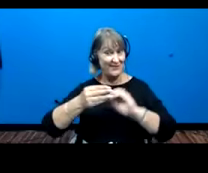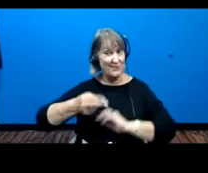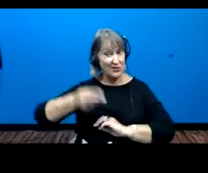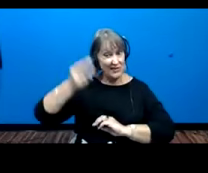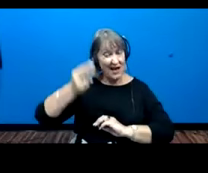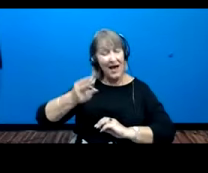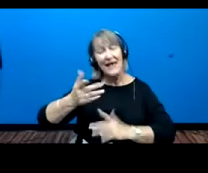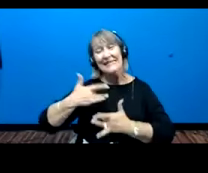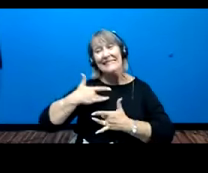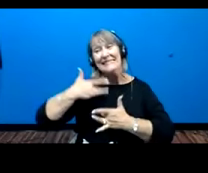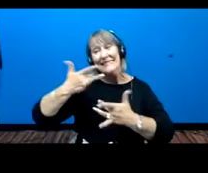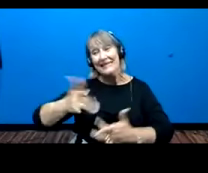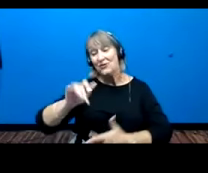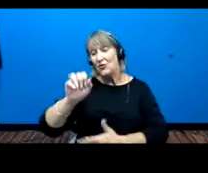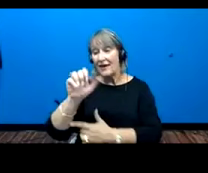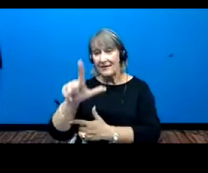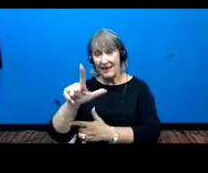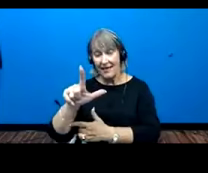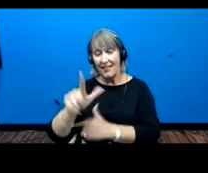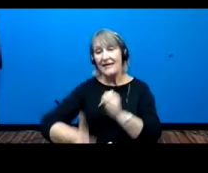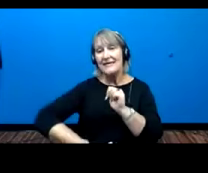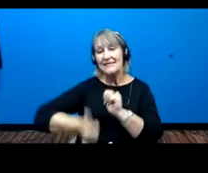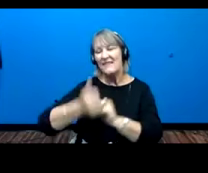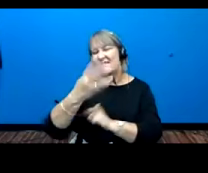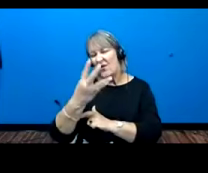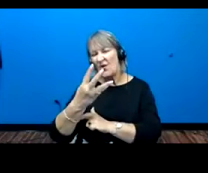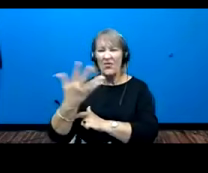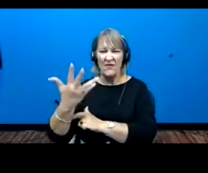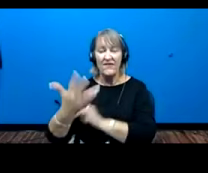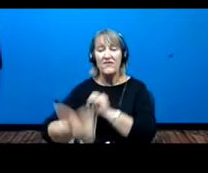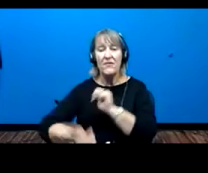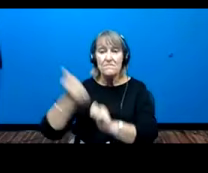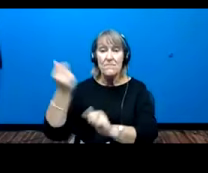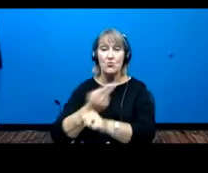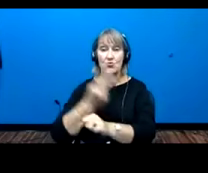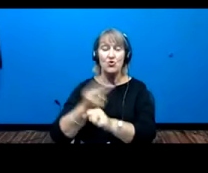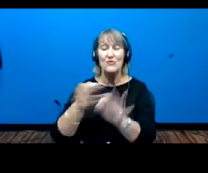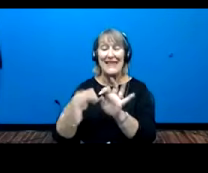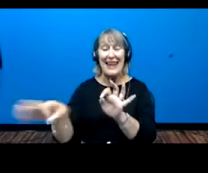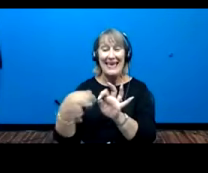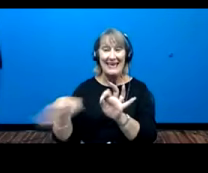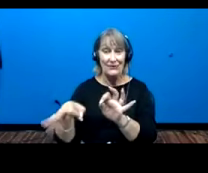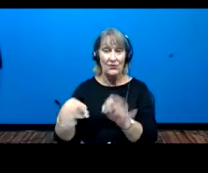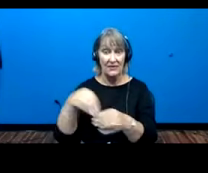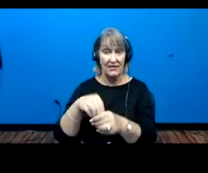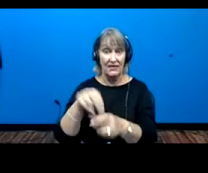or fifth most-used language in the United States. A more precise number is not available